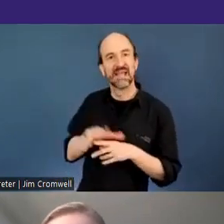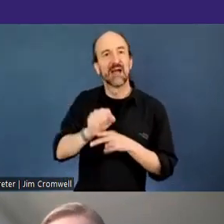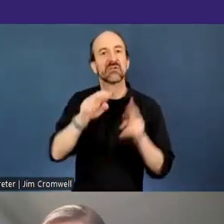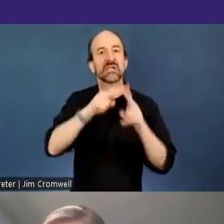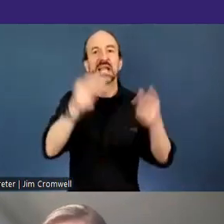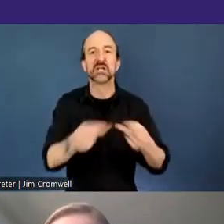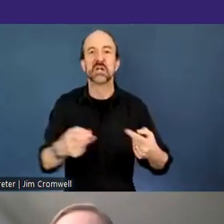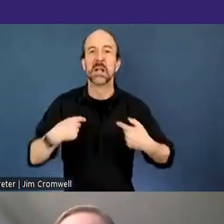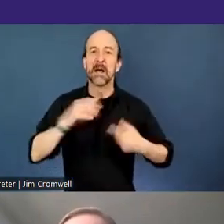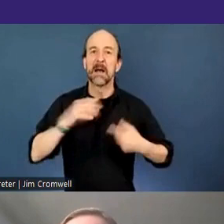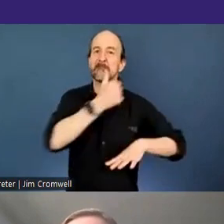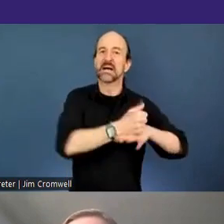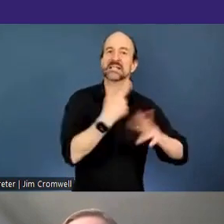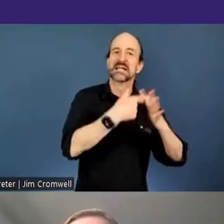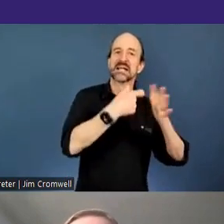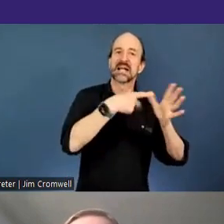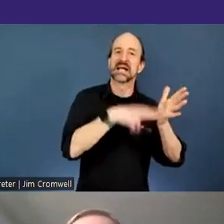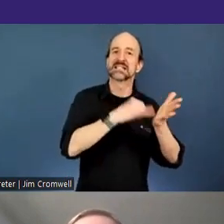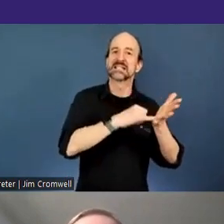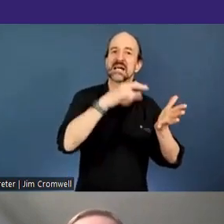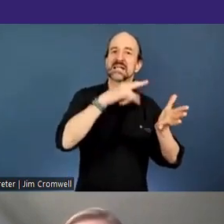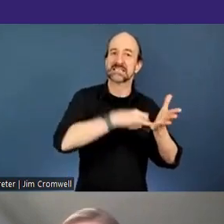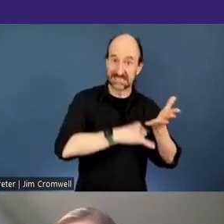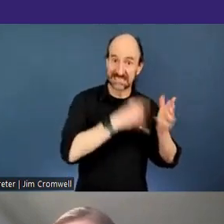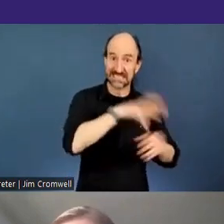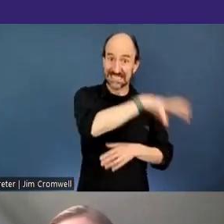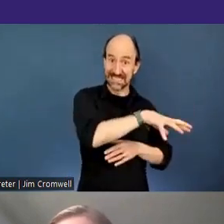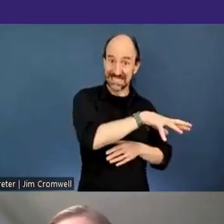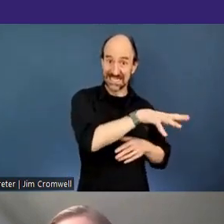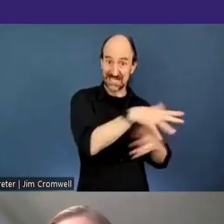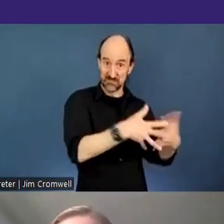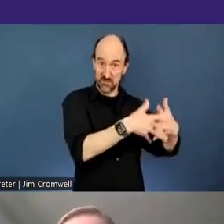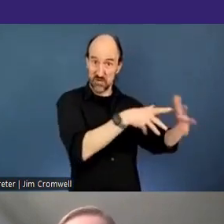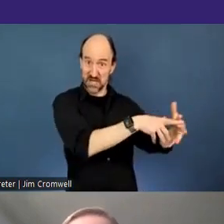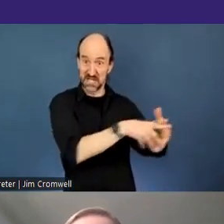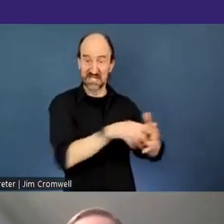the US and Nancy is joining us from the Philippines where it is evening time.